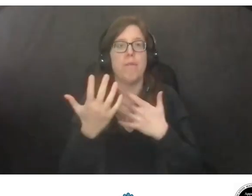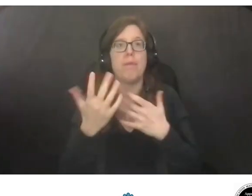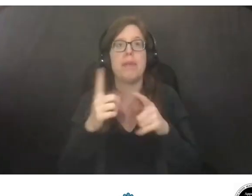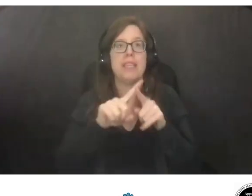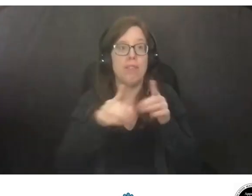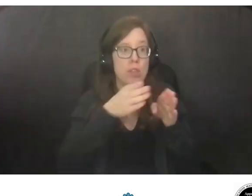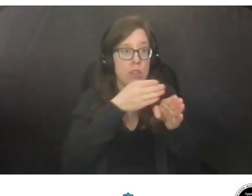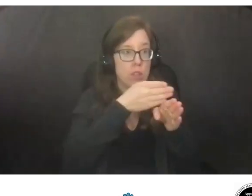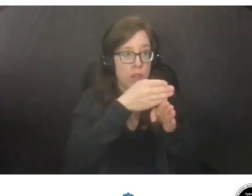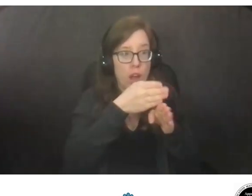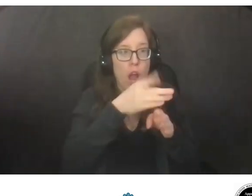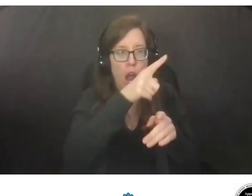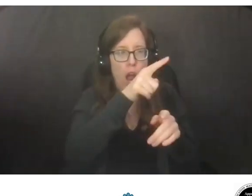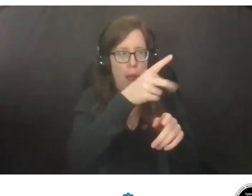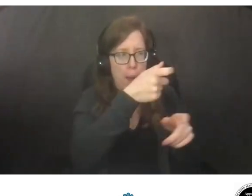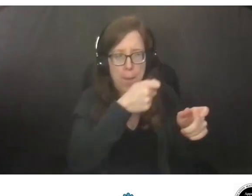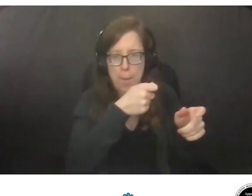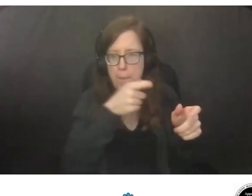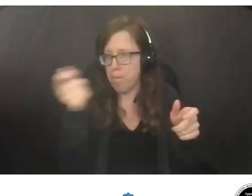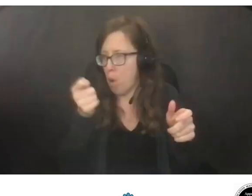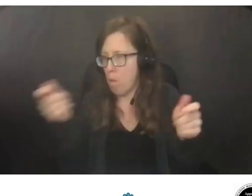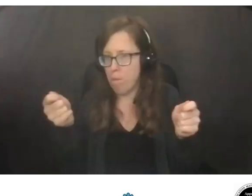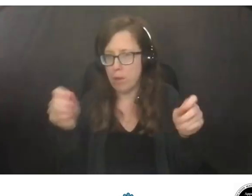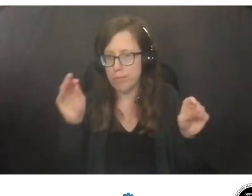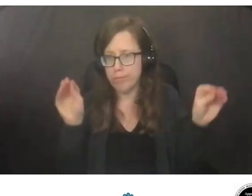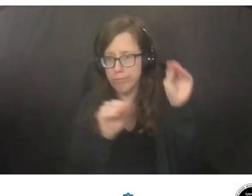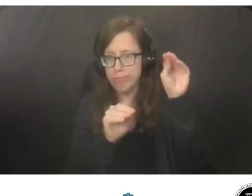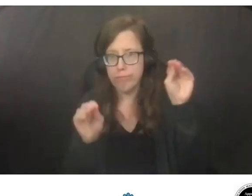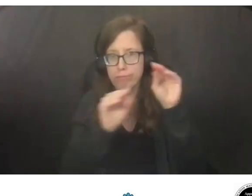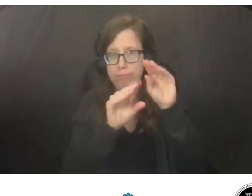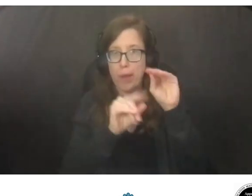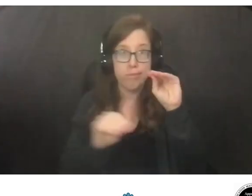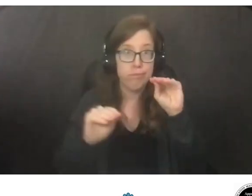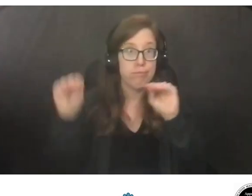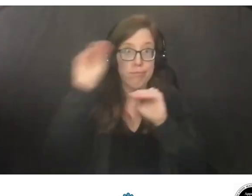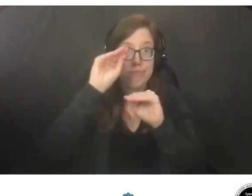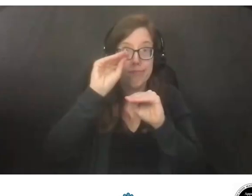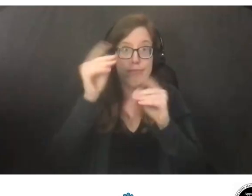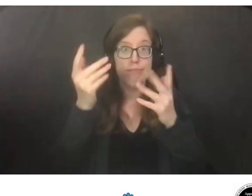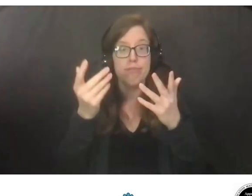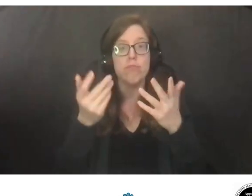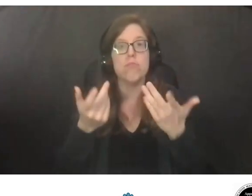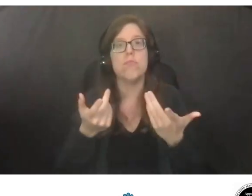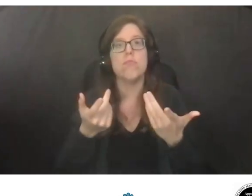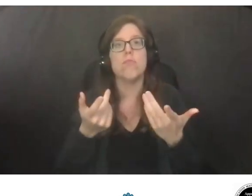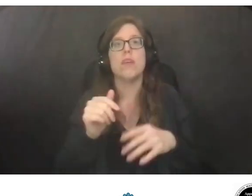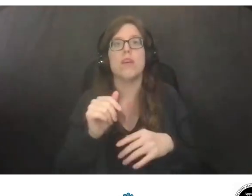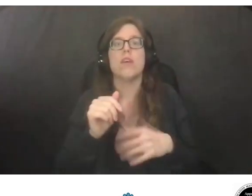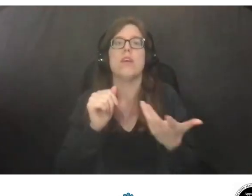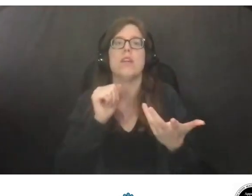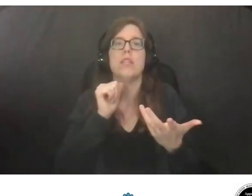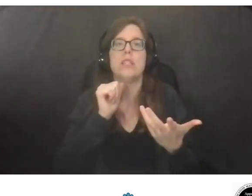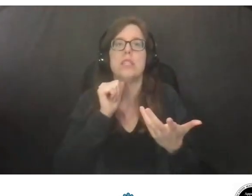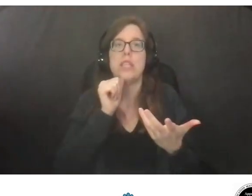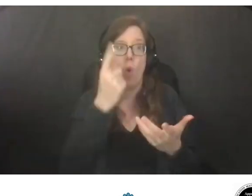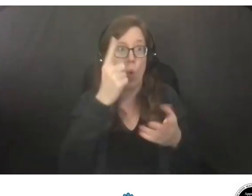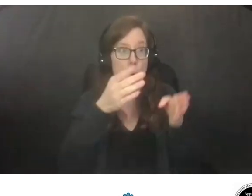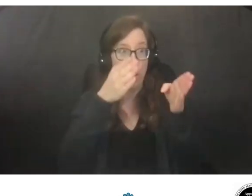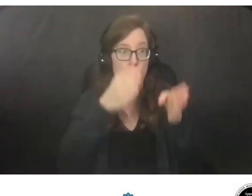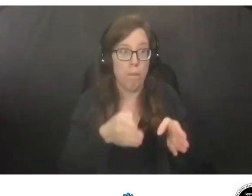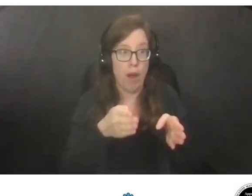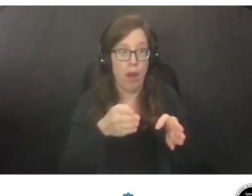areas to take priority for that student. And it's not...it's not one person's job.